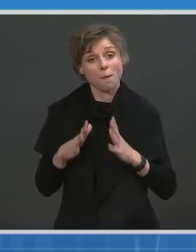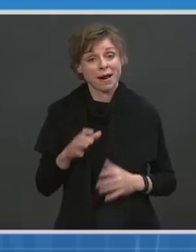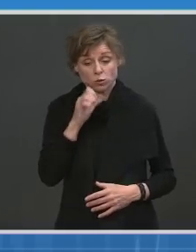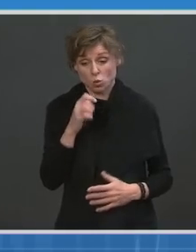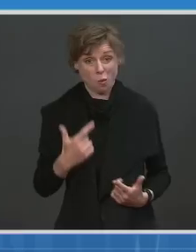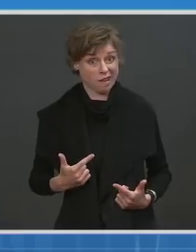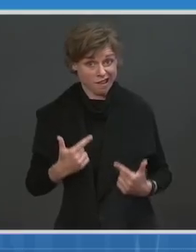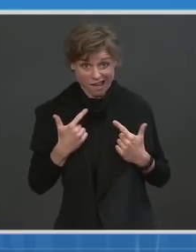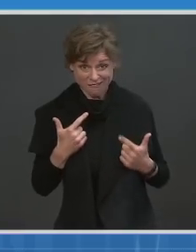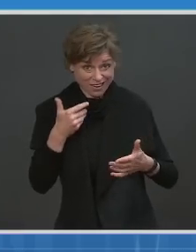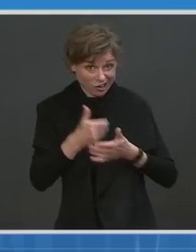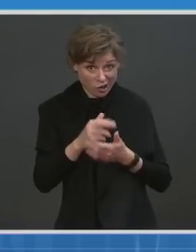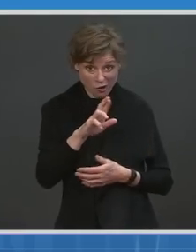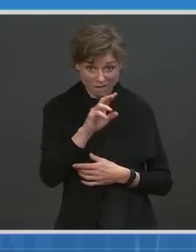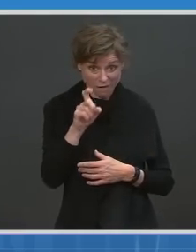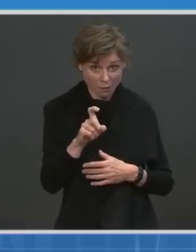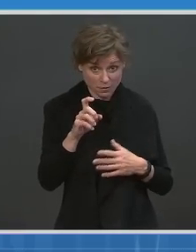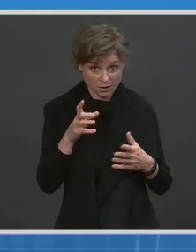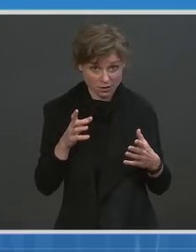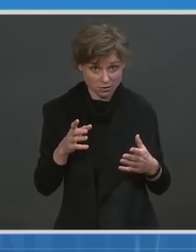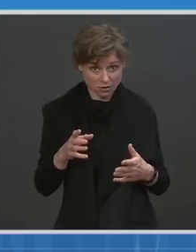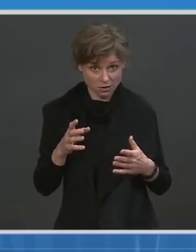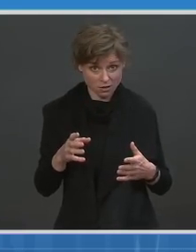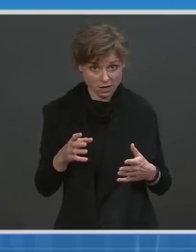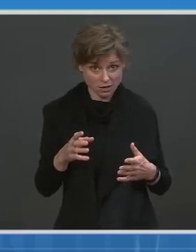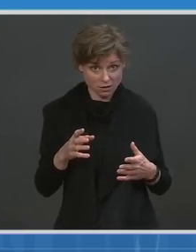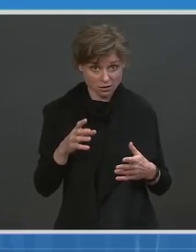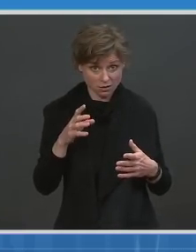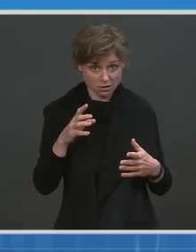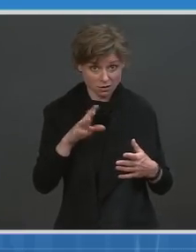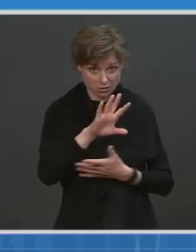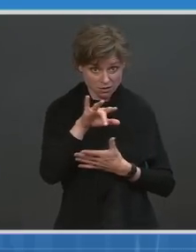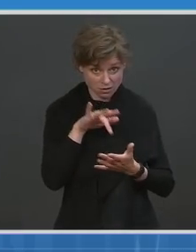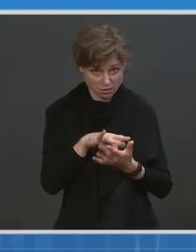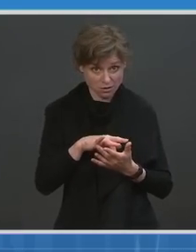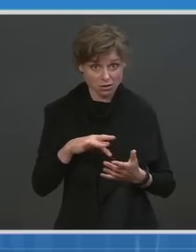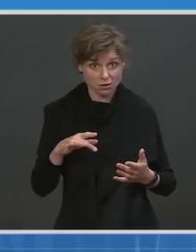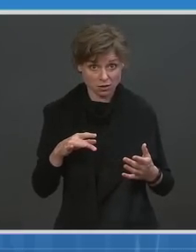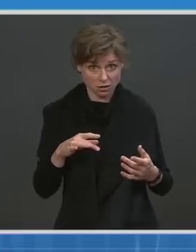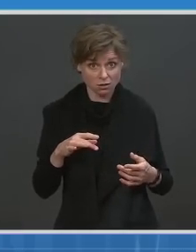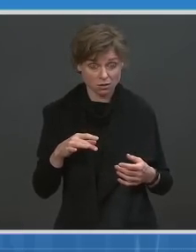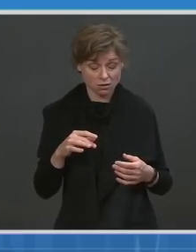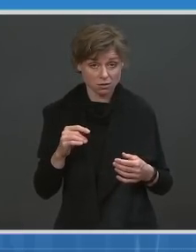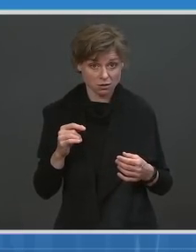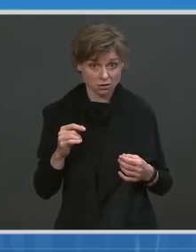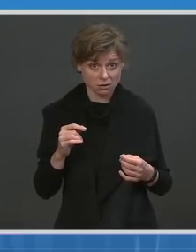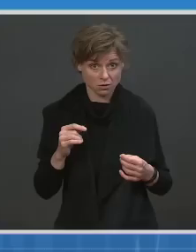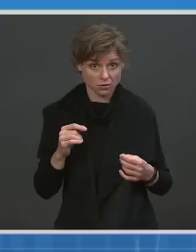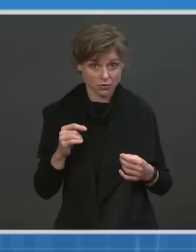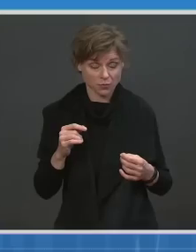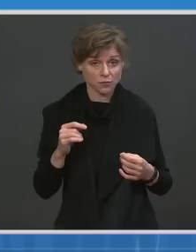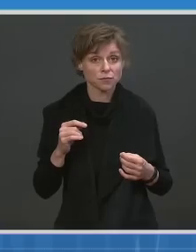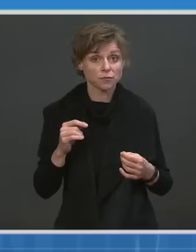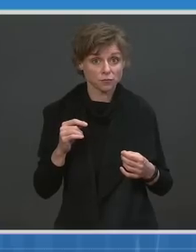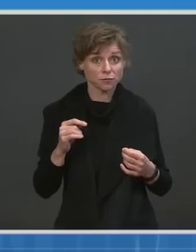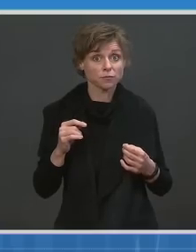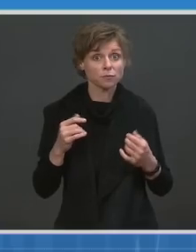we've supported more than 500 mobile clinics to meet people where they are. And today, I'm at the Ryan Health Center.